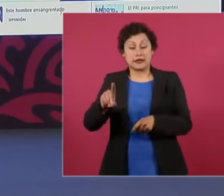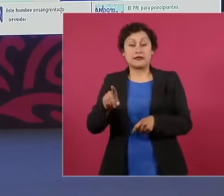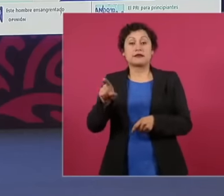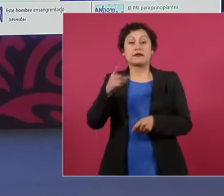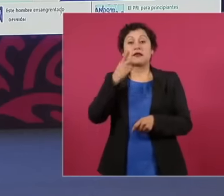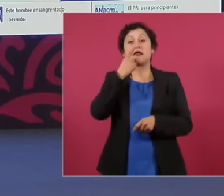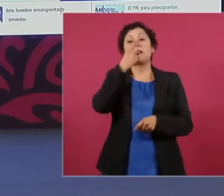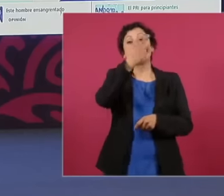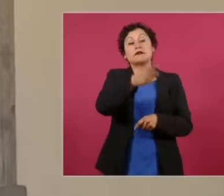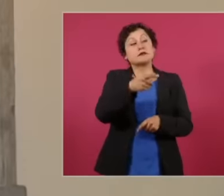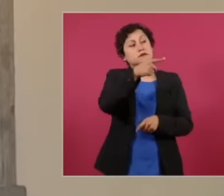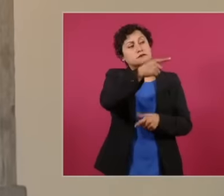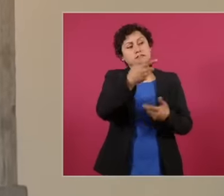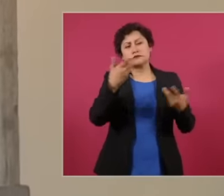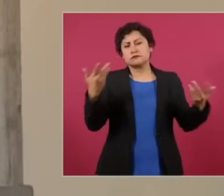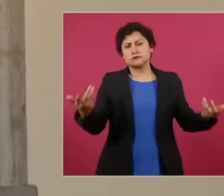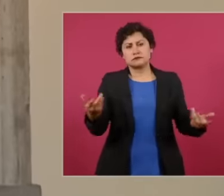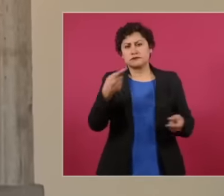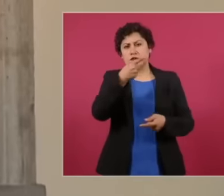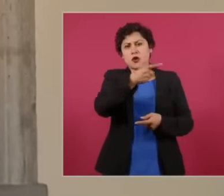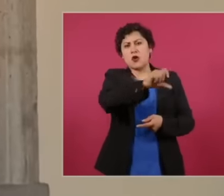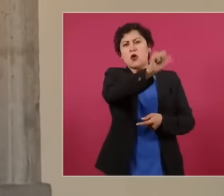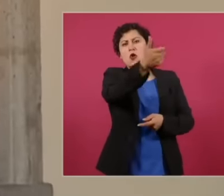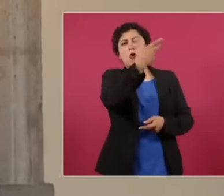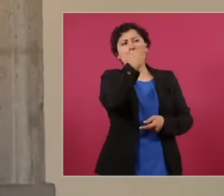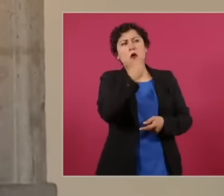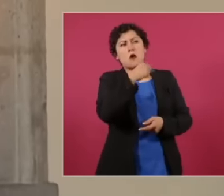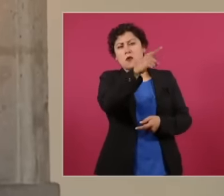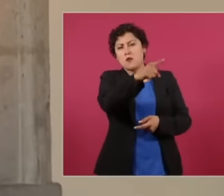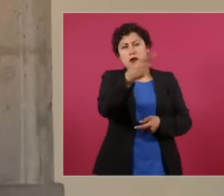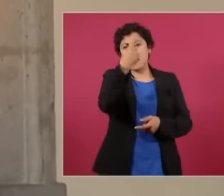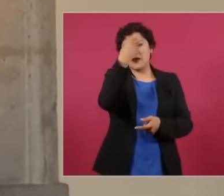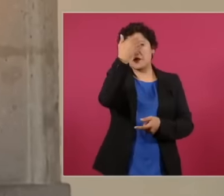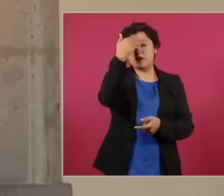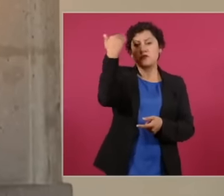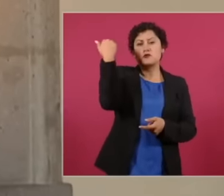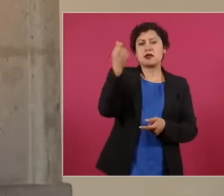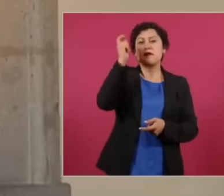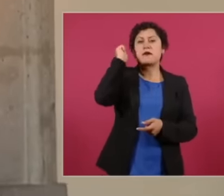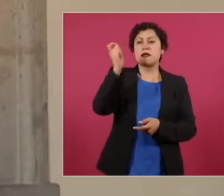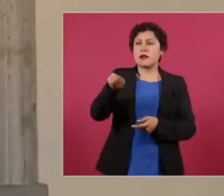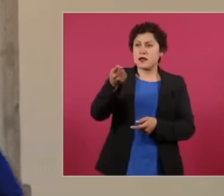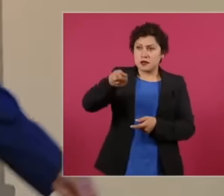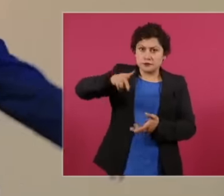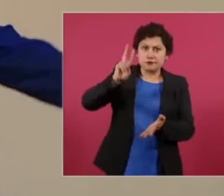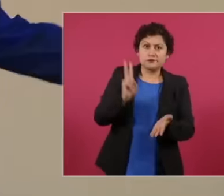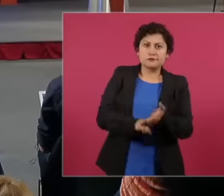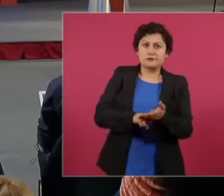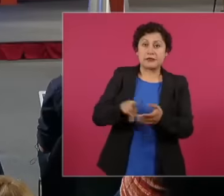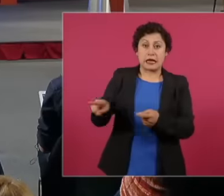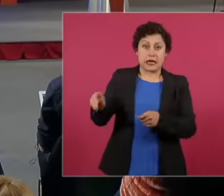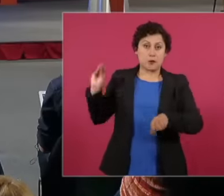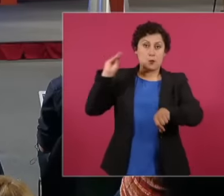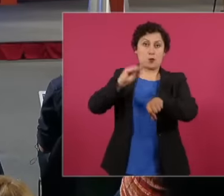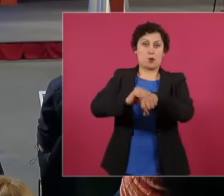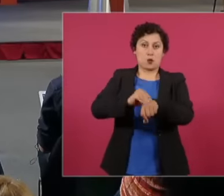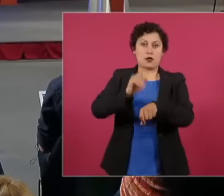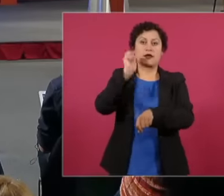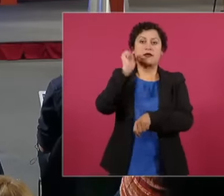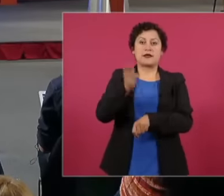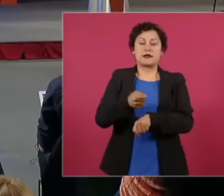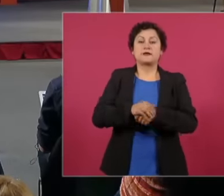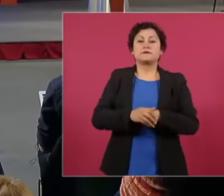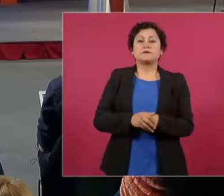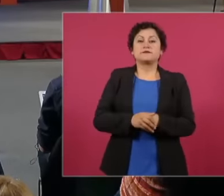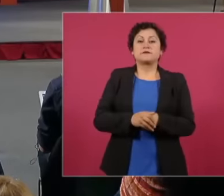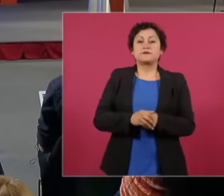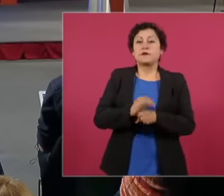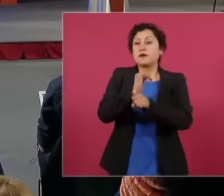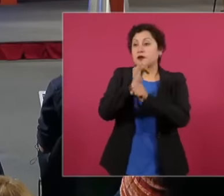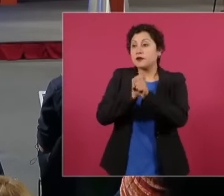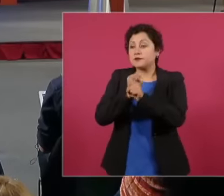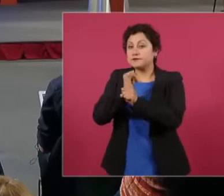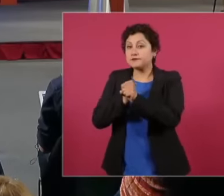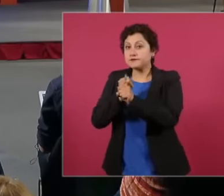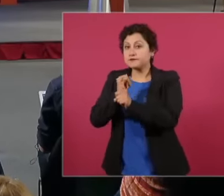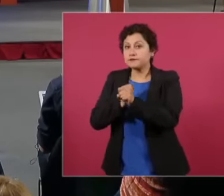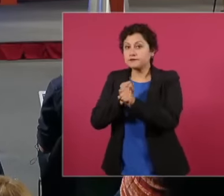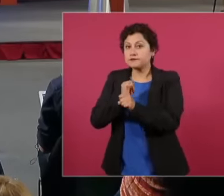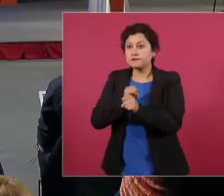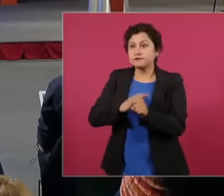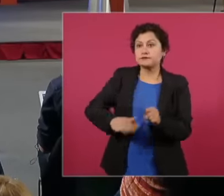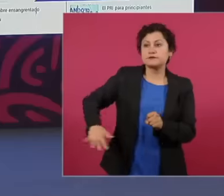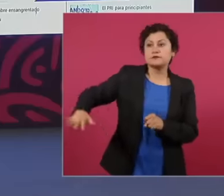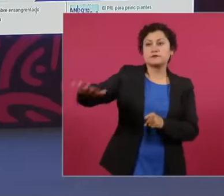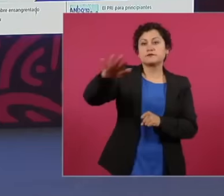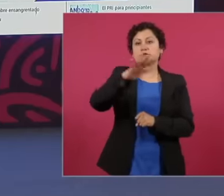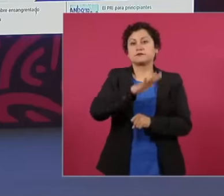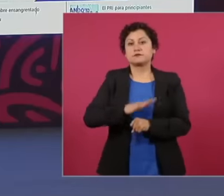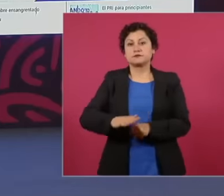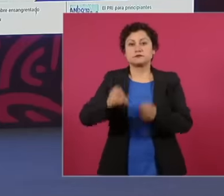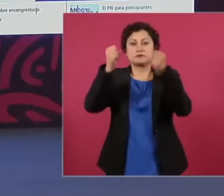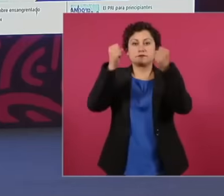and gives one piece of information, one the index of perception of insecurity of the inji Of course you can say